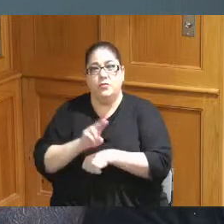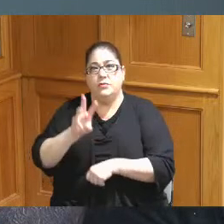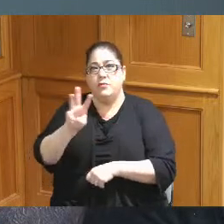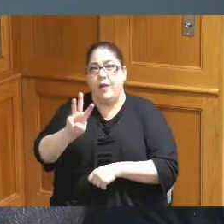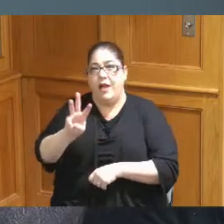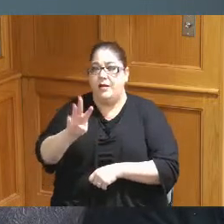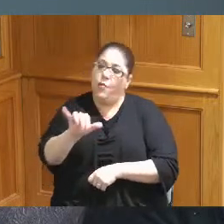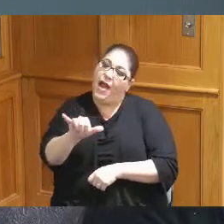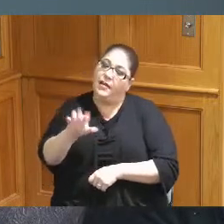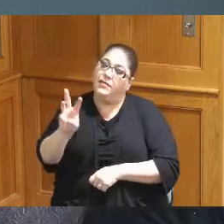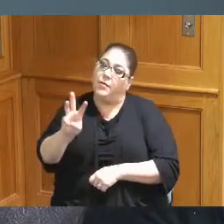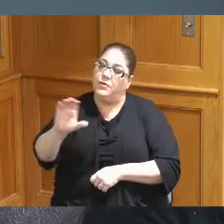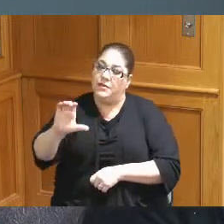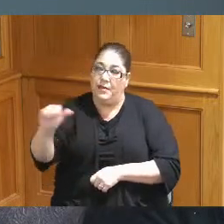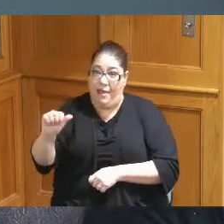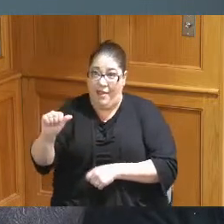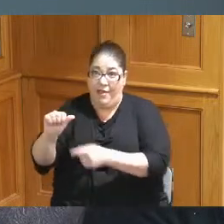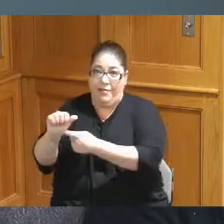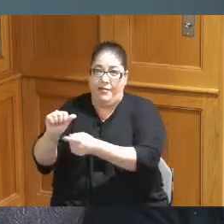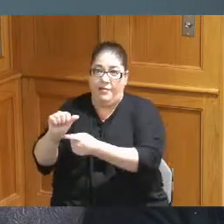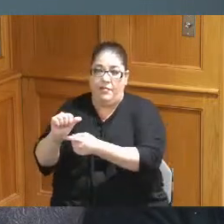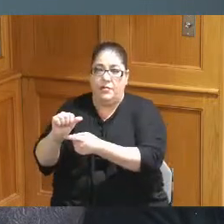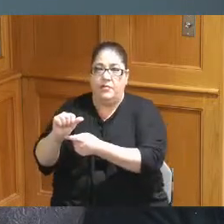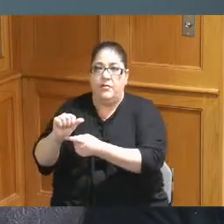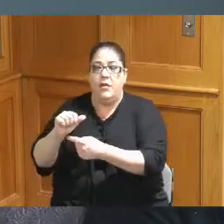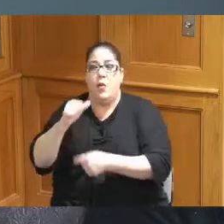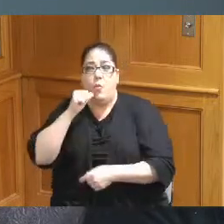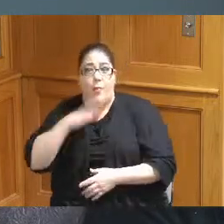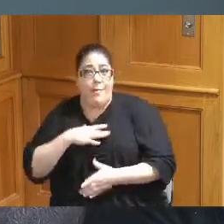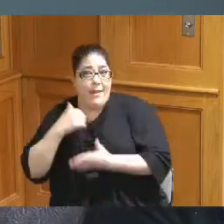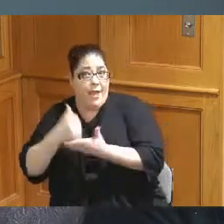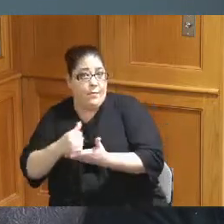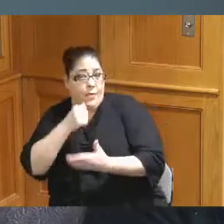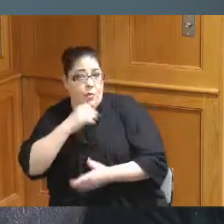partner and I was just wondering Women Helping Women have you considered using them I know